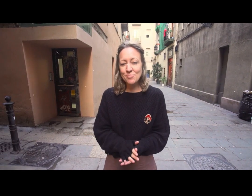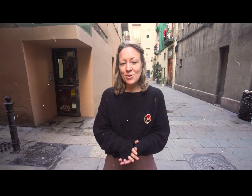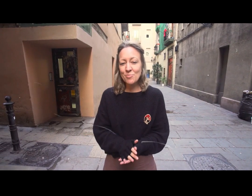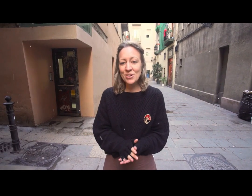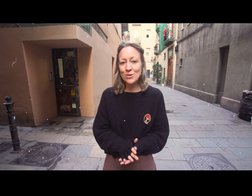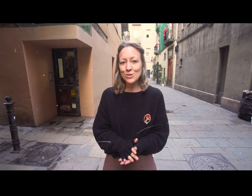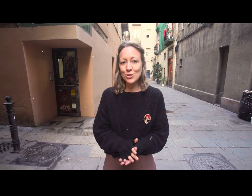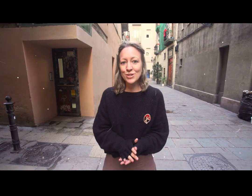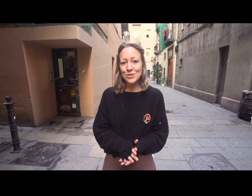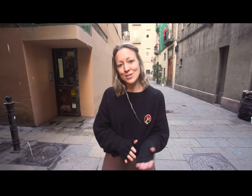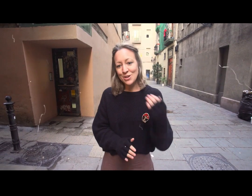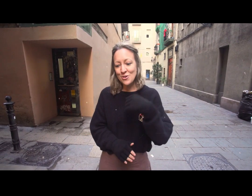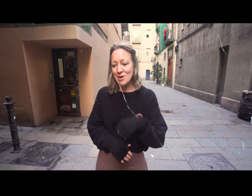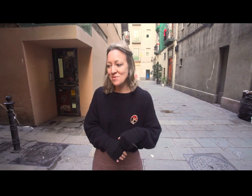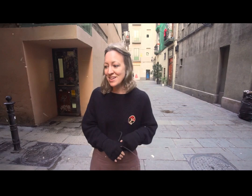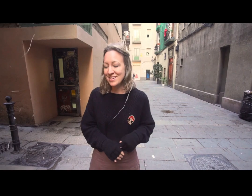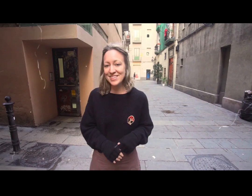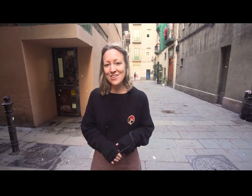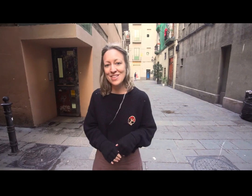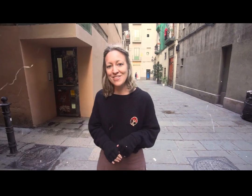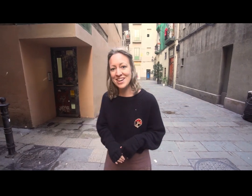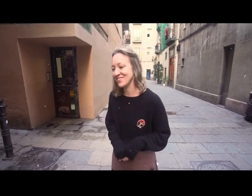It's got a pretty cool story to it so I'm gonna take you there right now